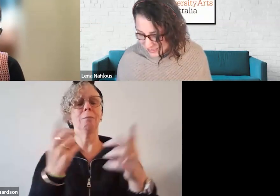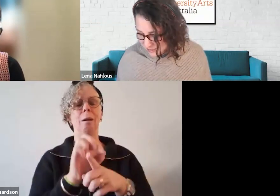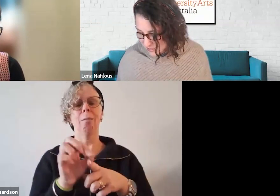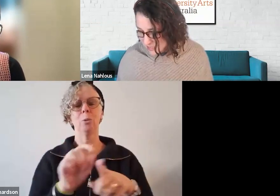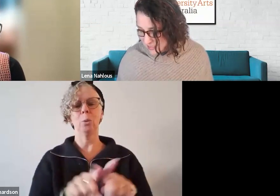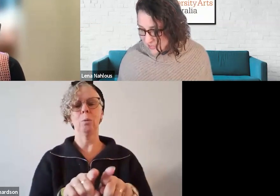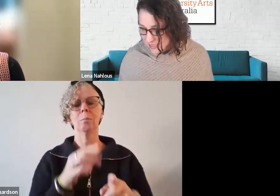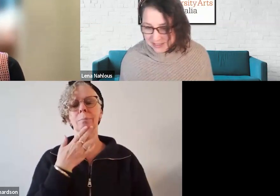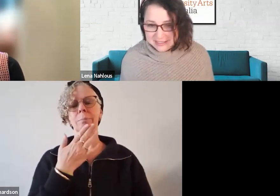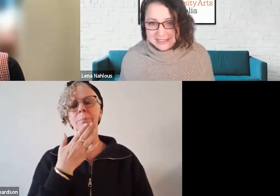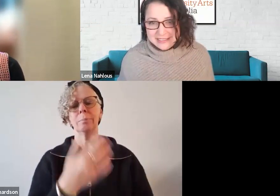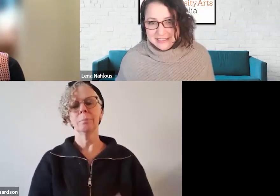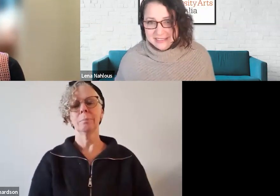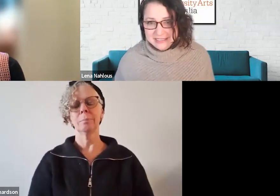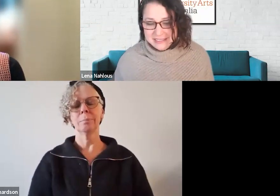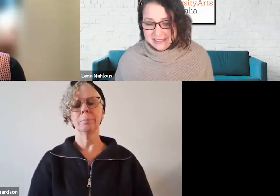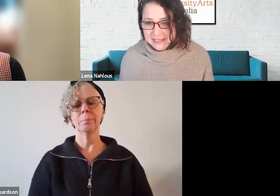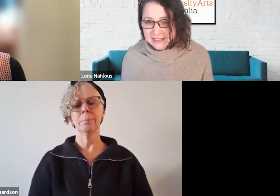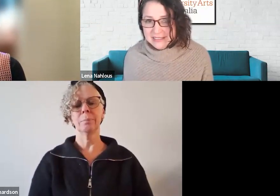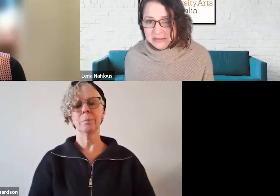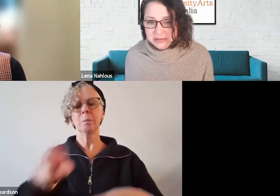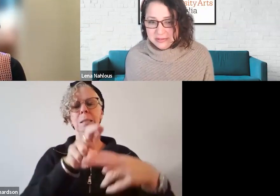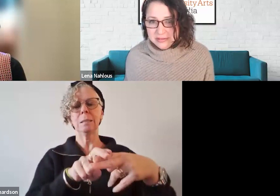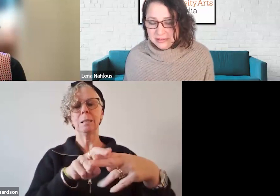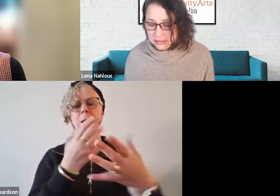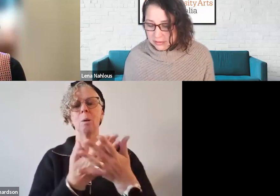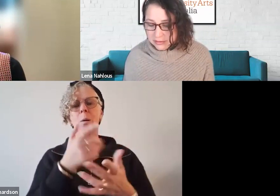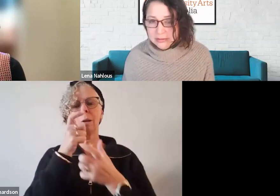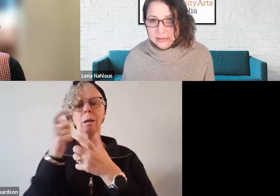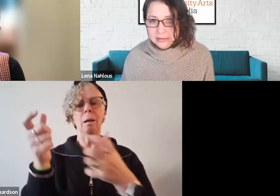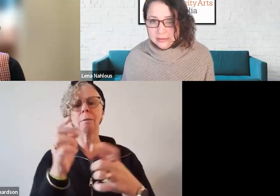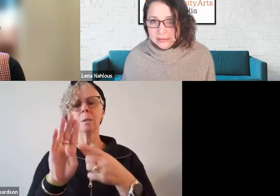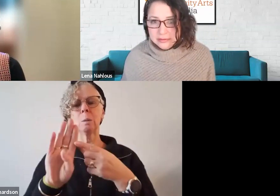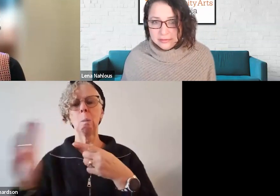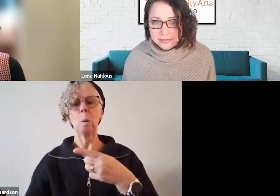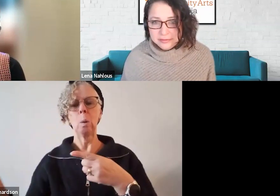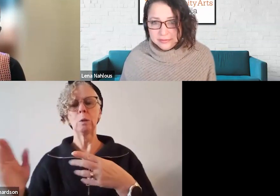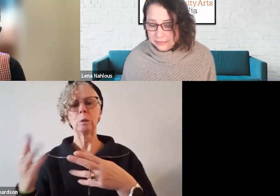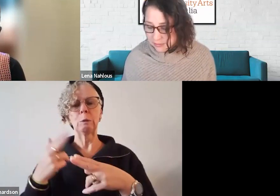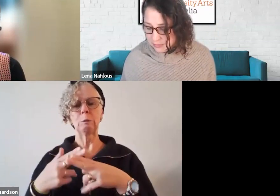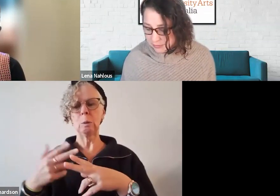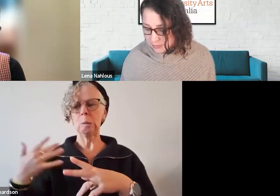I've been sitting on governance boards and structures literally since I was a teenager,